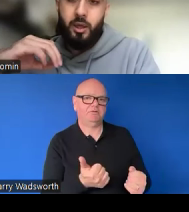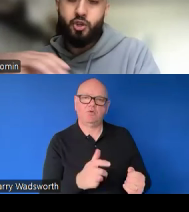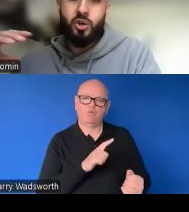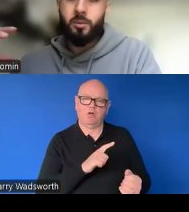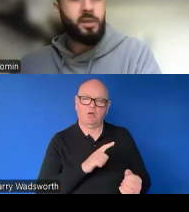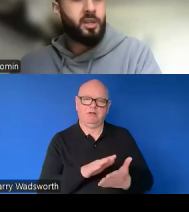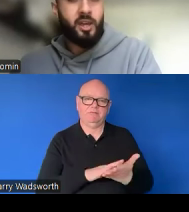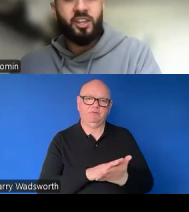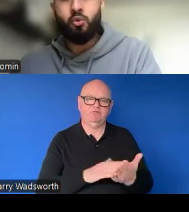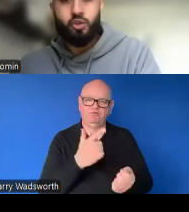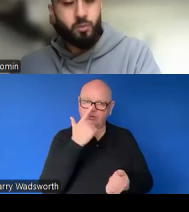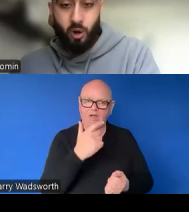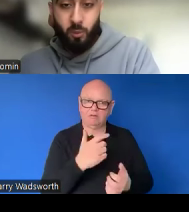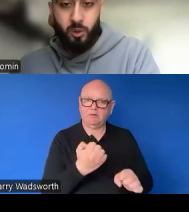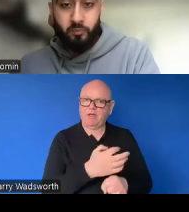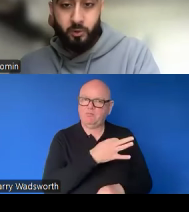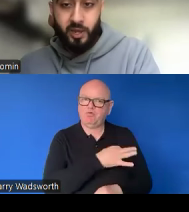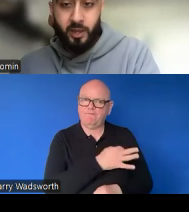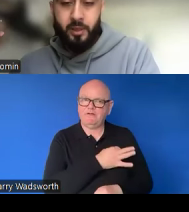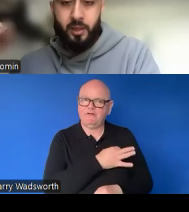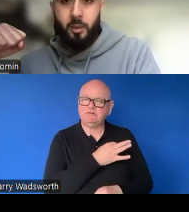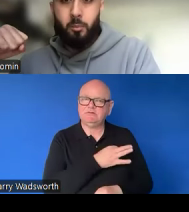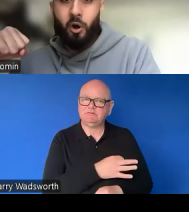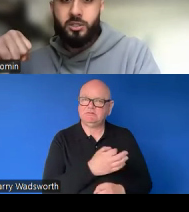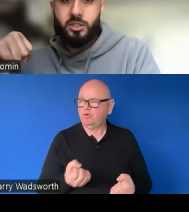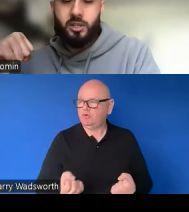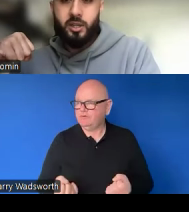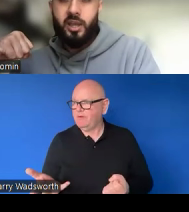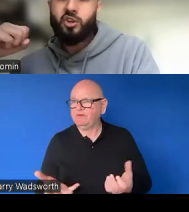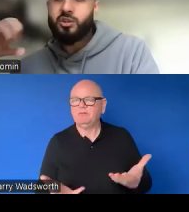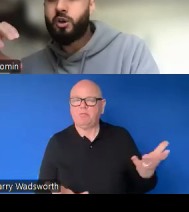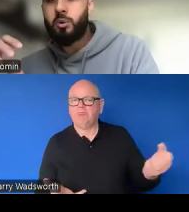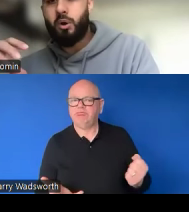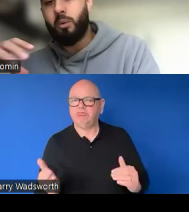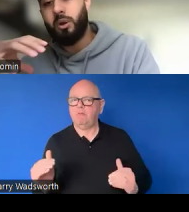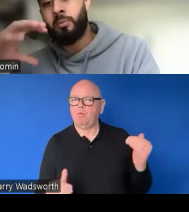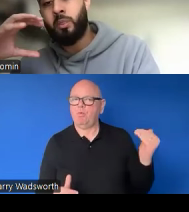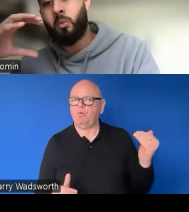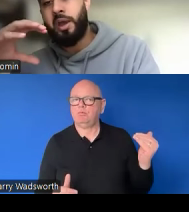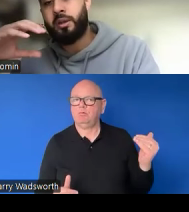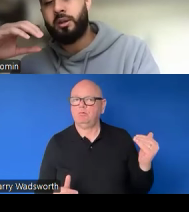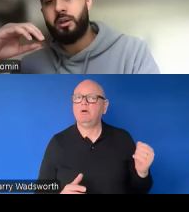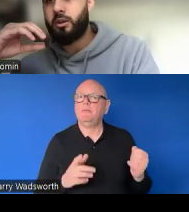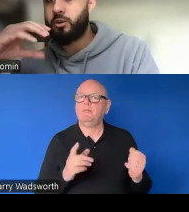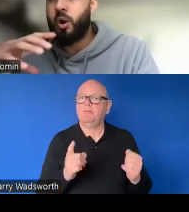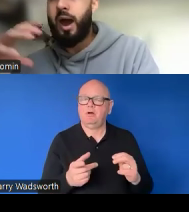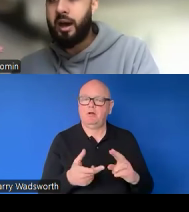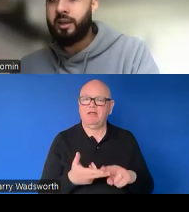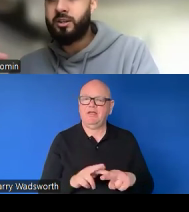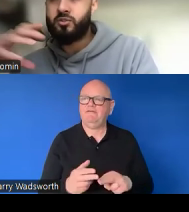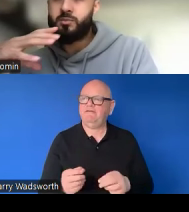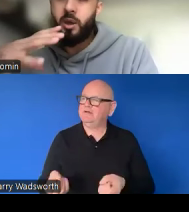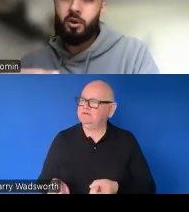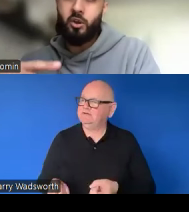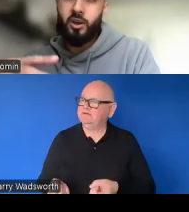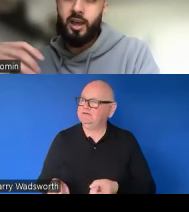it shouldn't be a huge problem, but it does become a problem when your ad, you've spent money on it